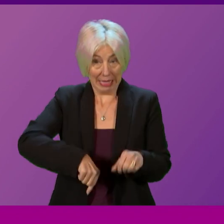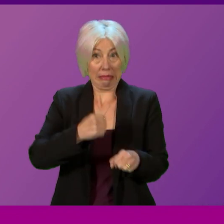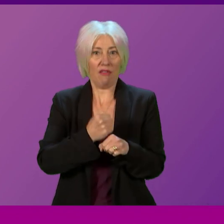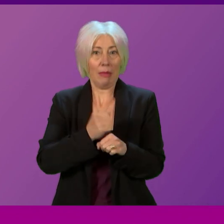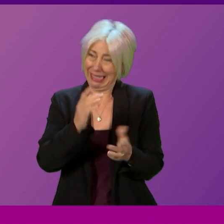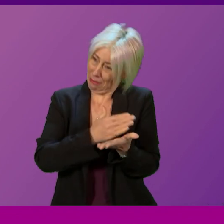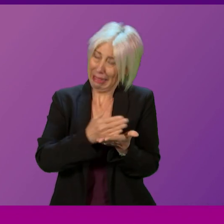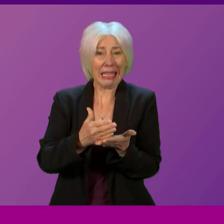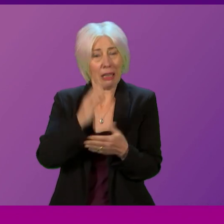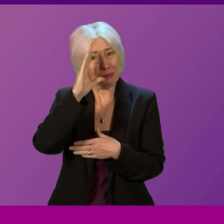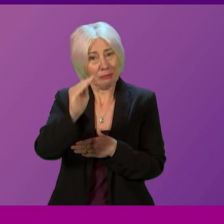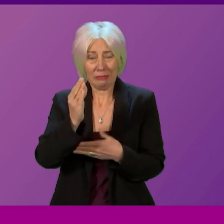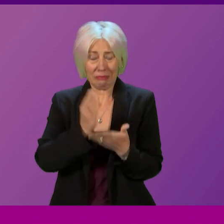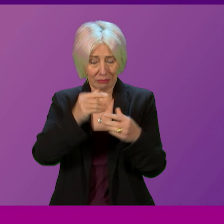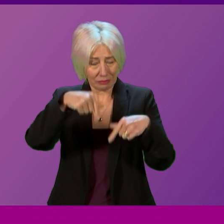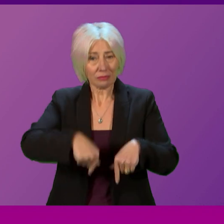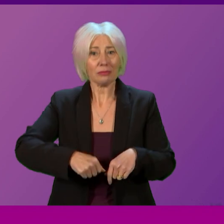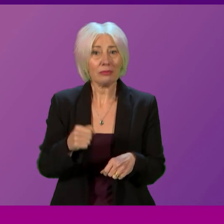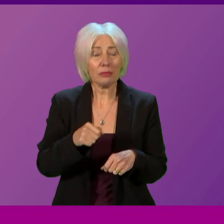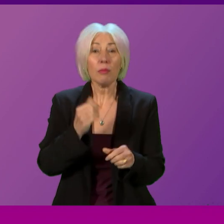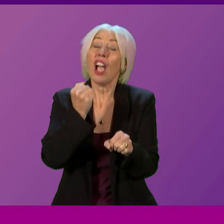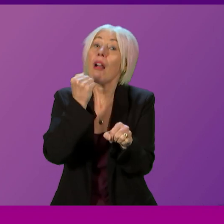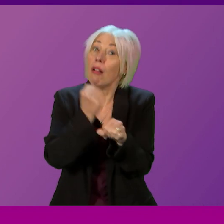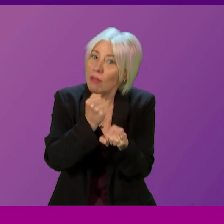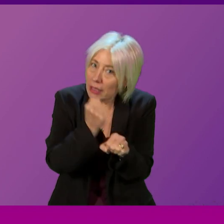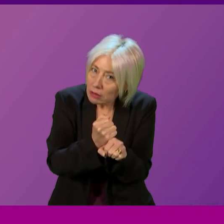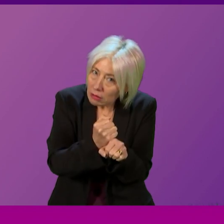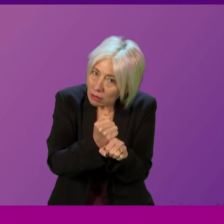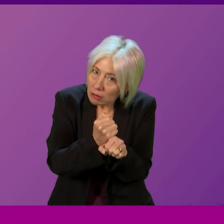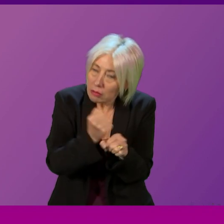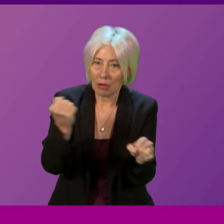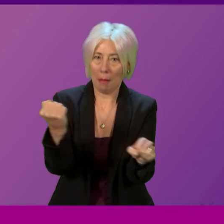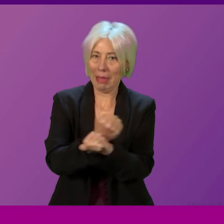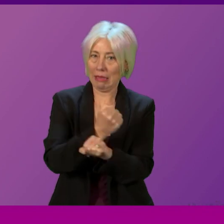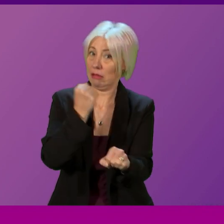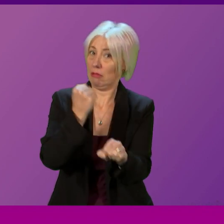Certainly here in Scotland, it is Government that makes Government policy.